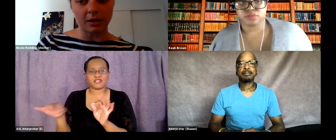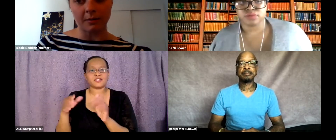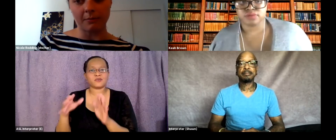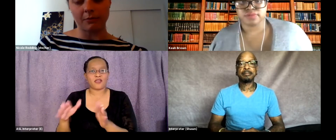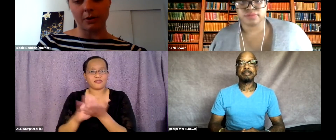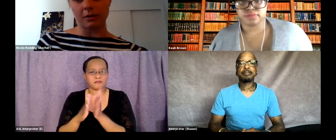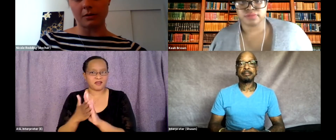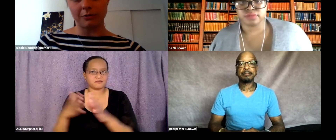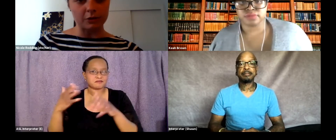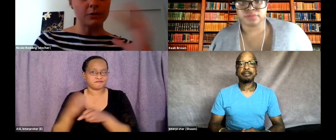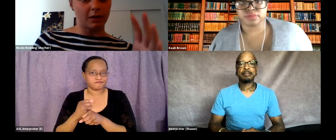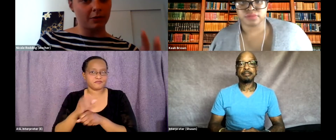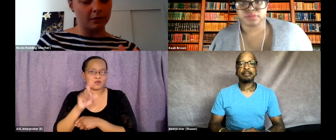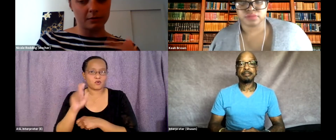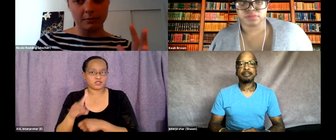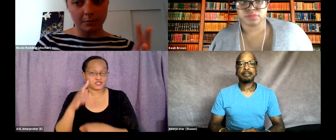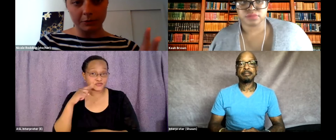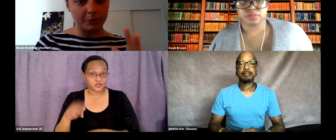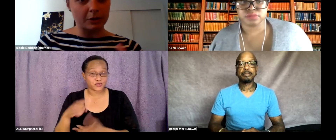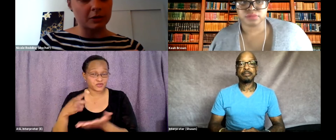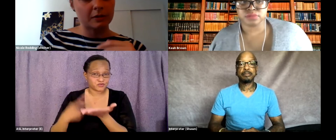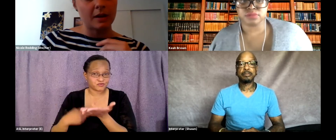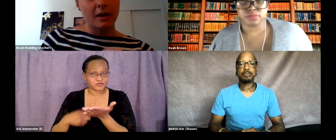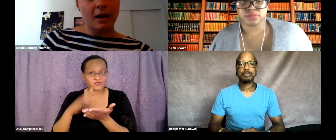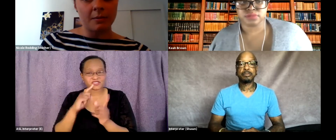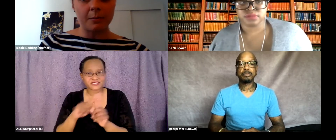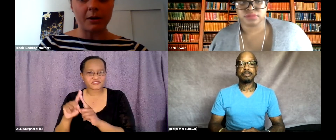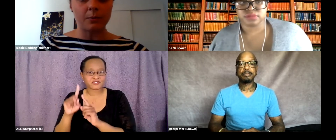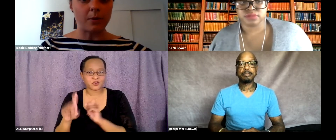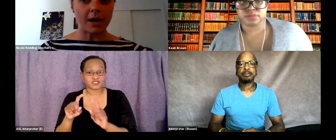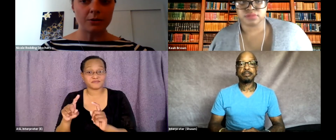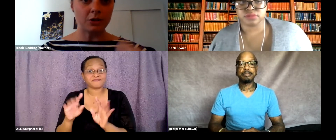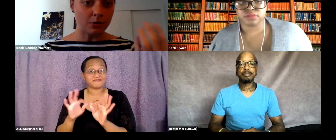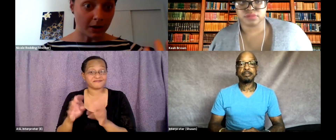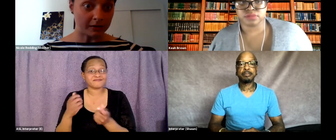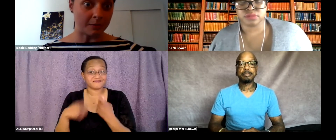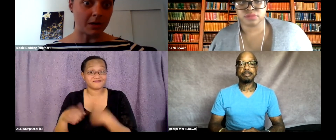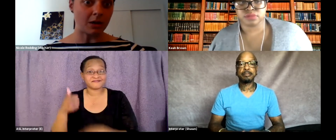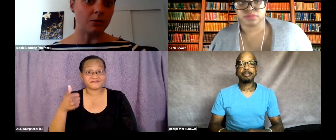Nicole Redding (she/her): For for you to cover multiple questions, but how do you as somebody